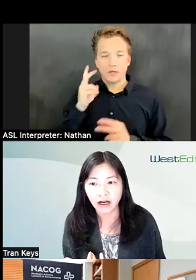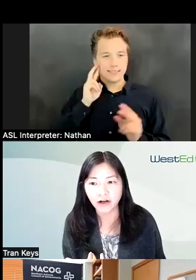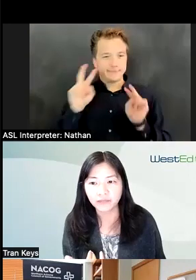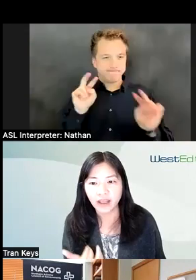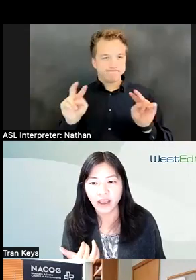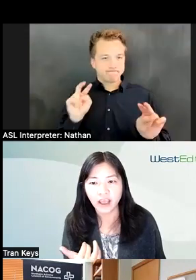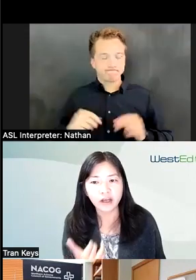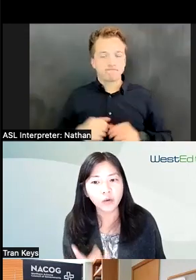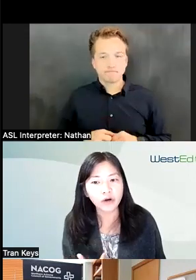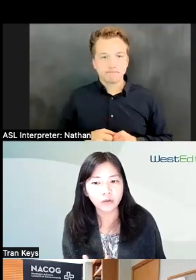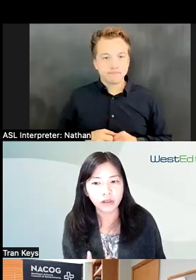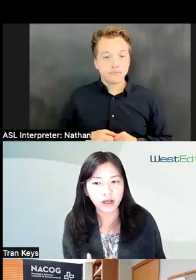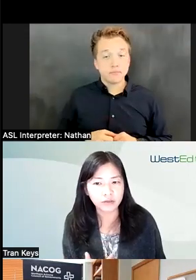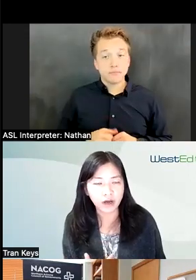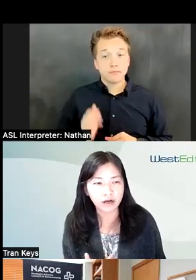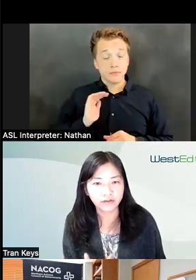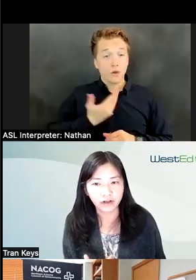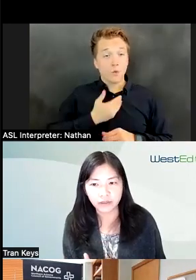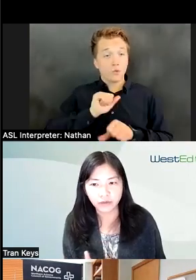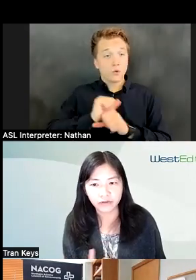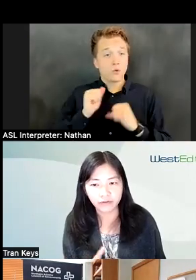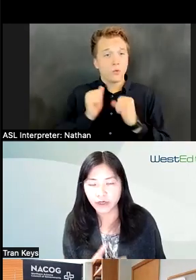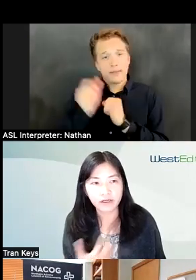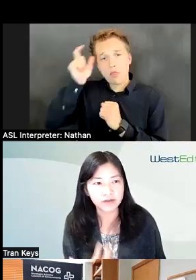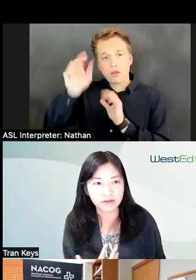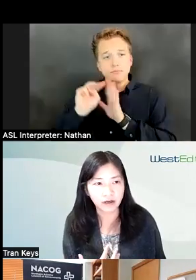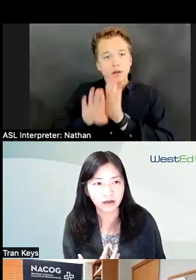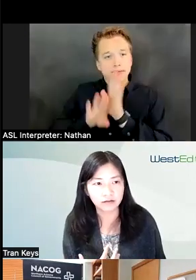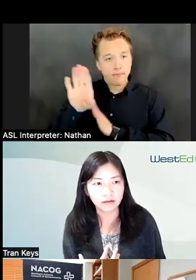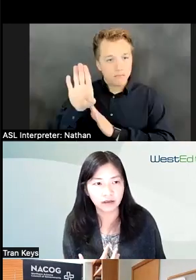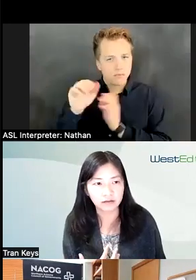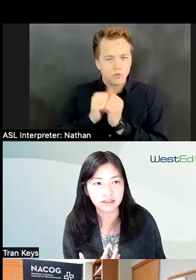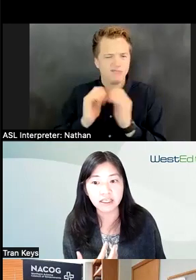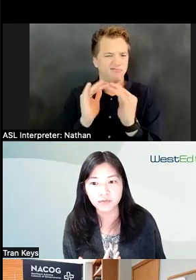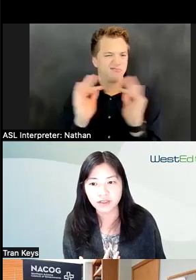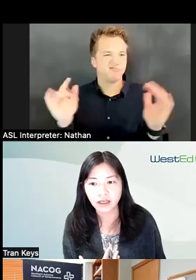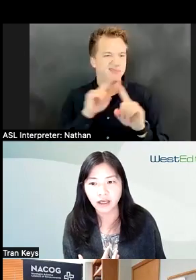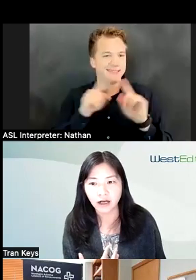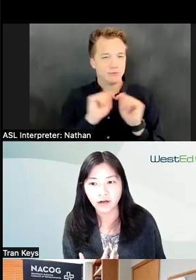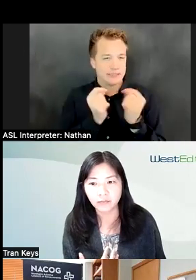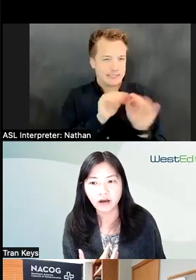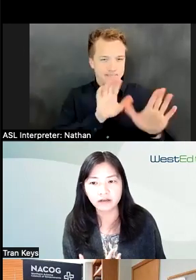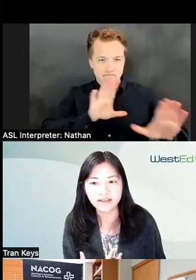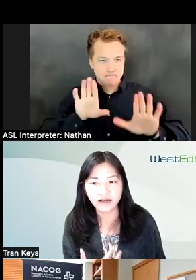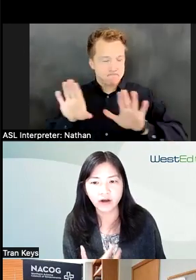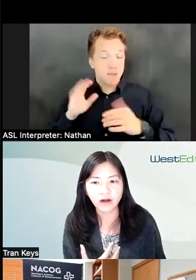In our work with logic model development with various teams, my colleagues and I have often